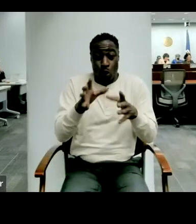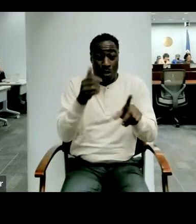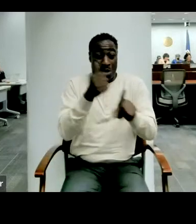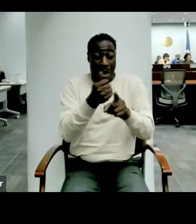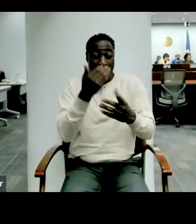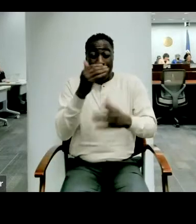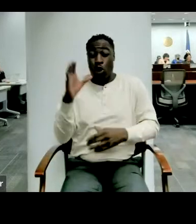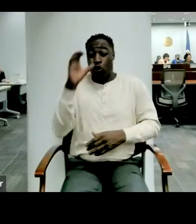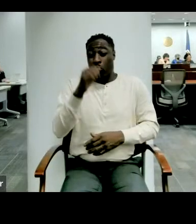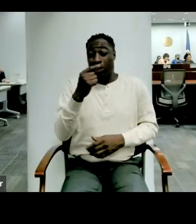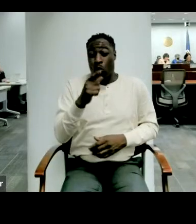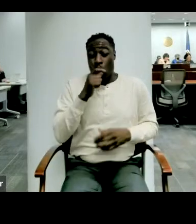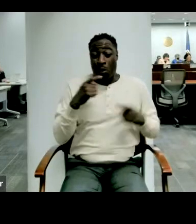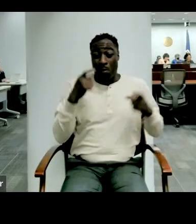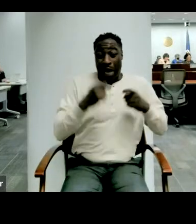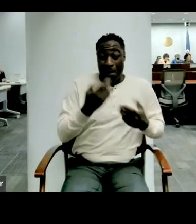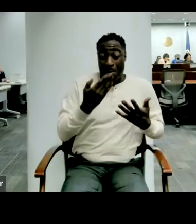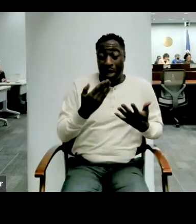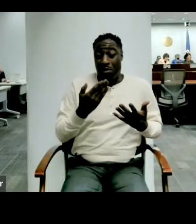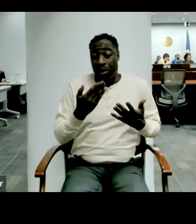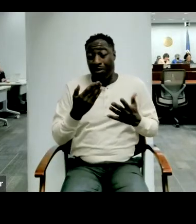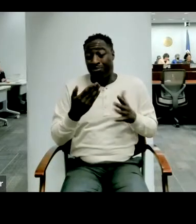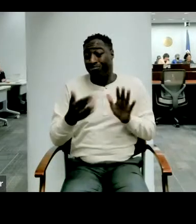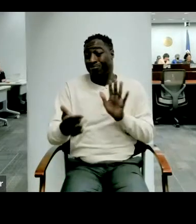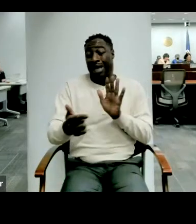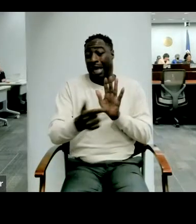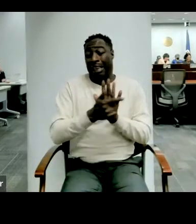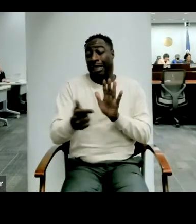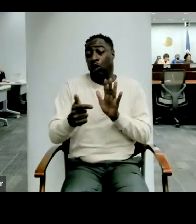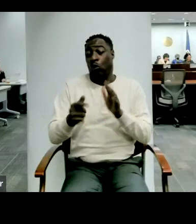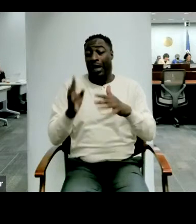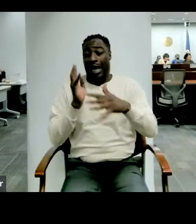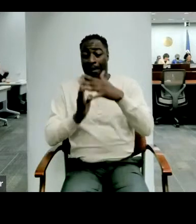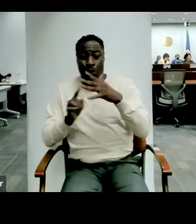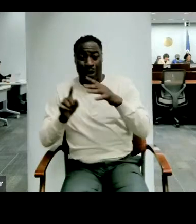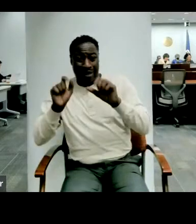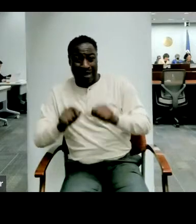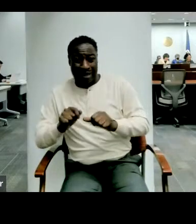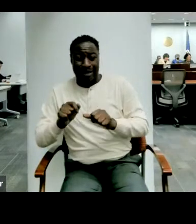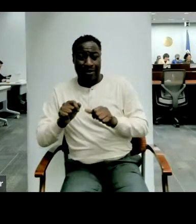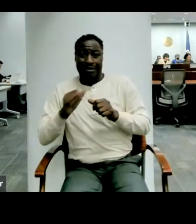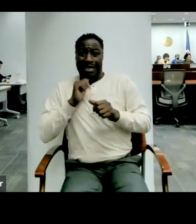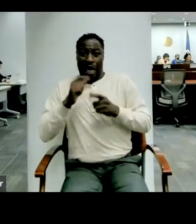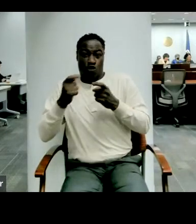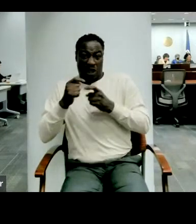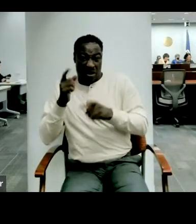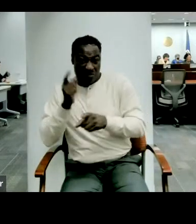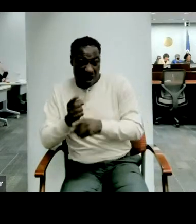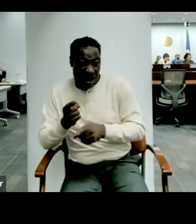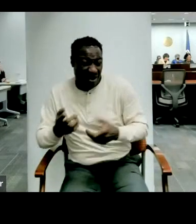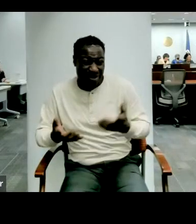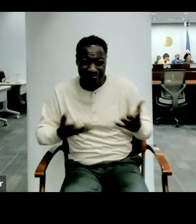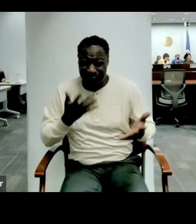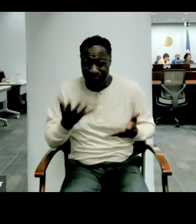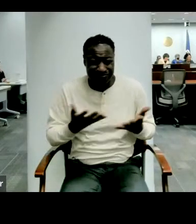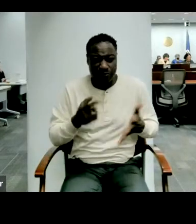that someone who is Hispanic might be an illegal Immigrant and therefore, they can mistreat them. So sort of dual racial discrimination in both directions.